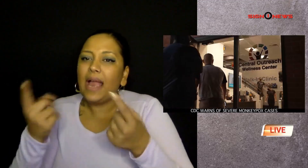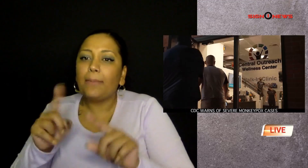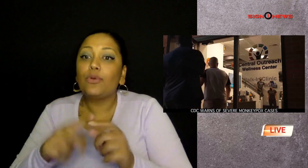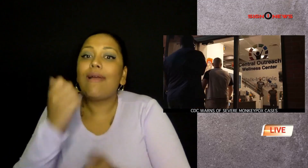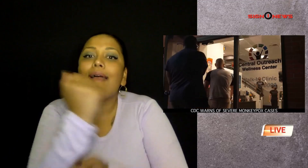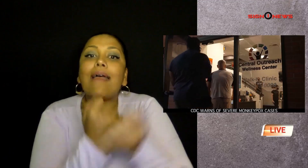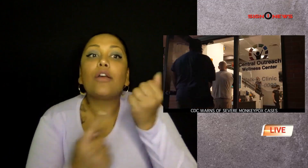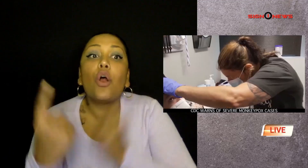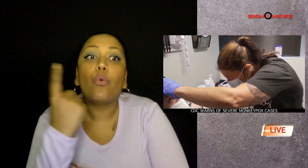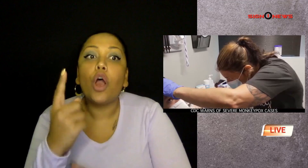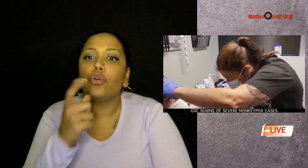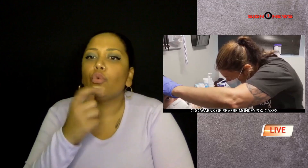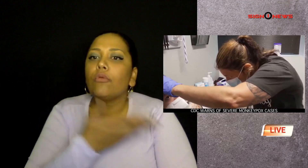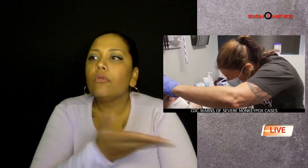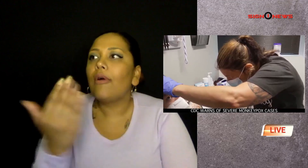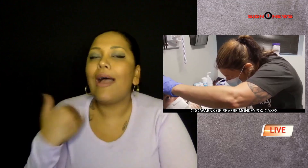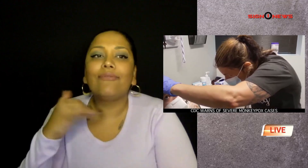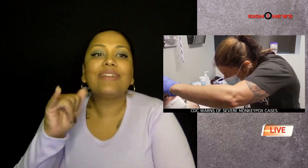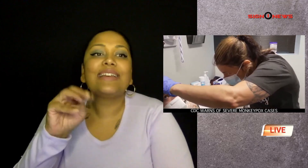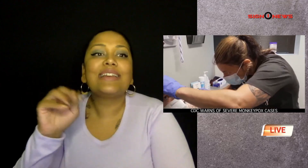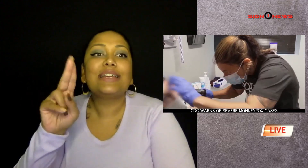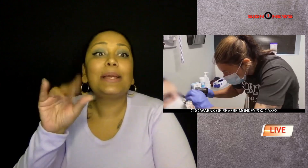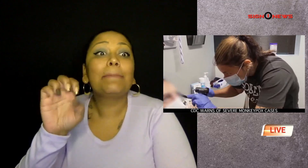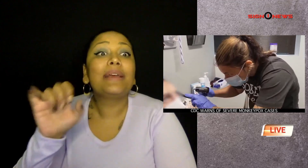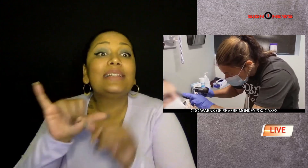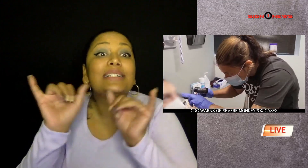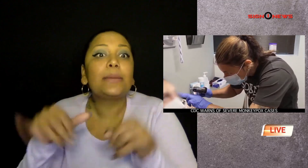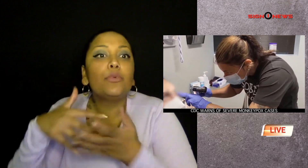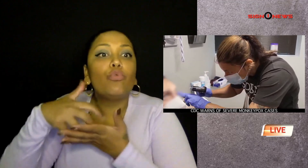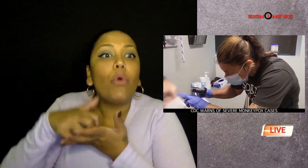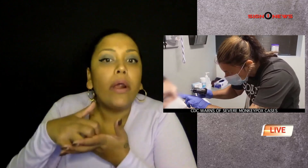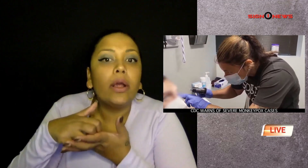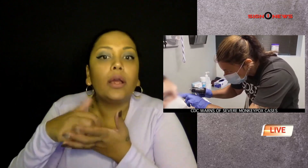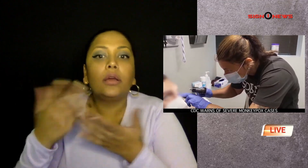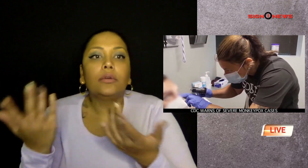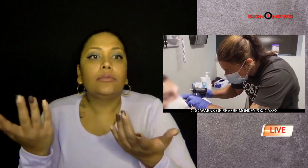But scientists say the same thing could happen in anyone whose immune system is compromised.